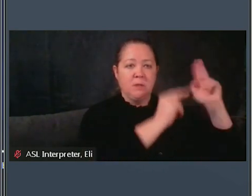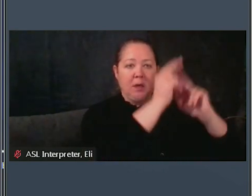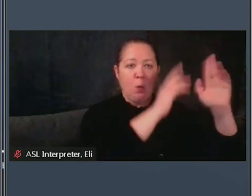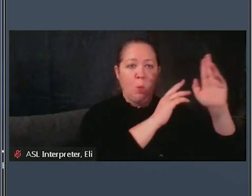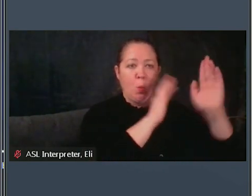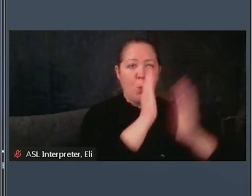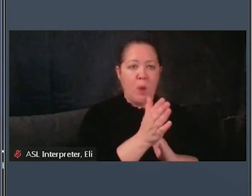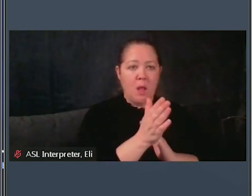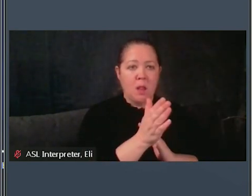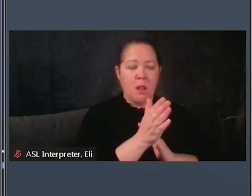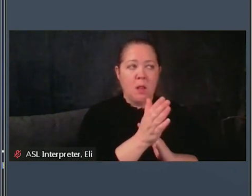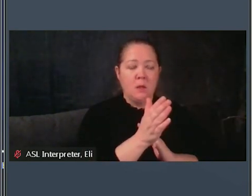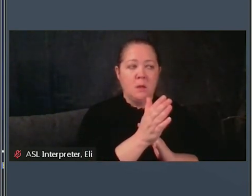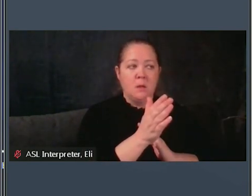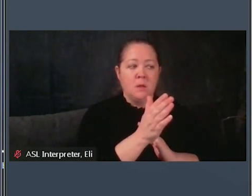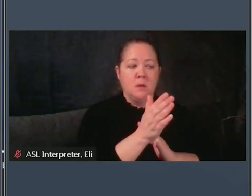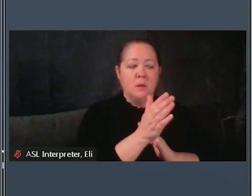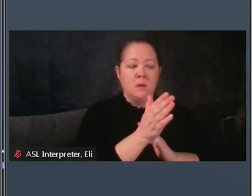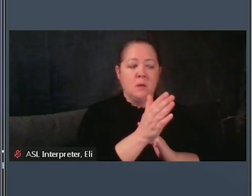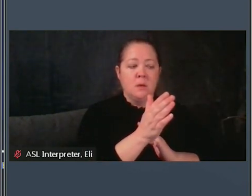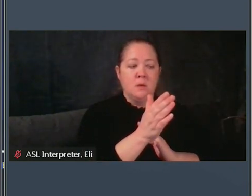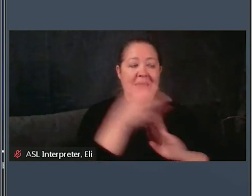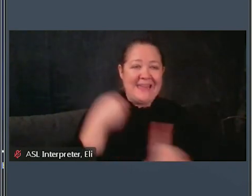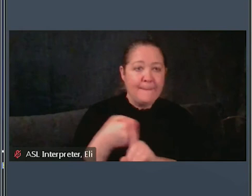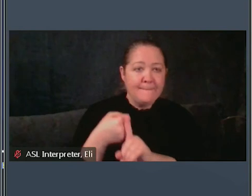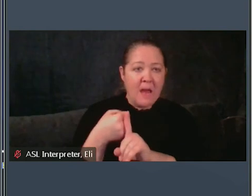of life of the kids in the community. Cause that's